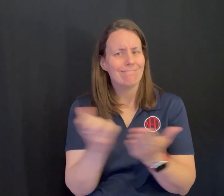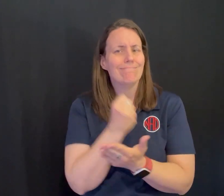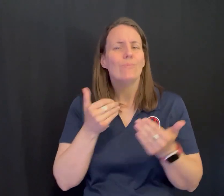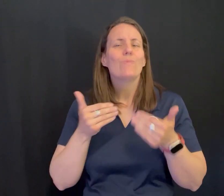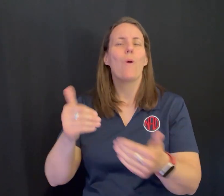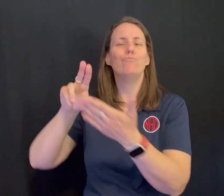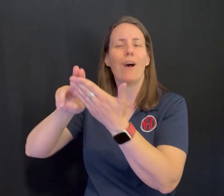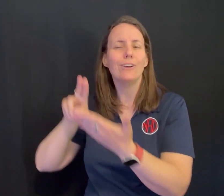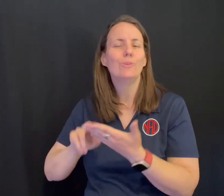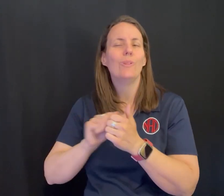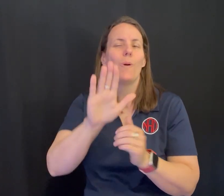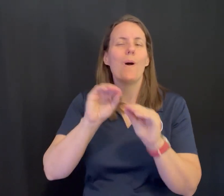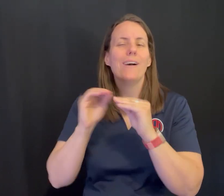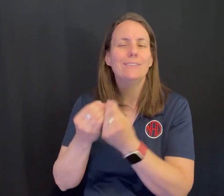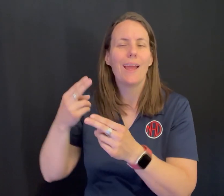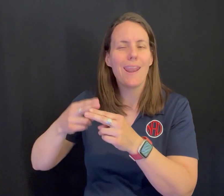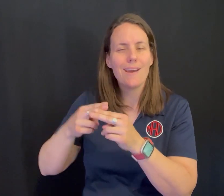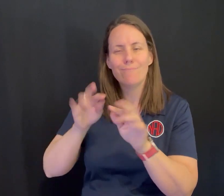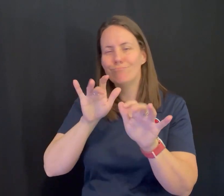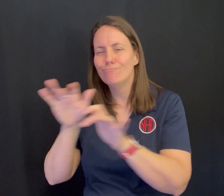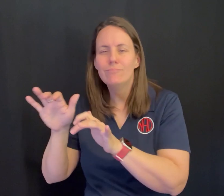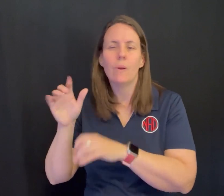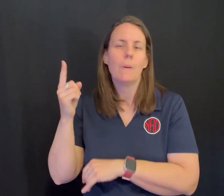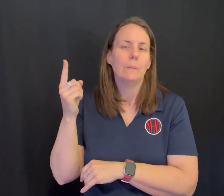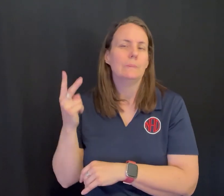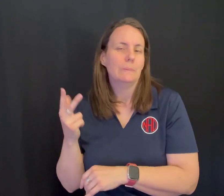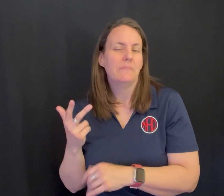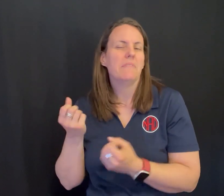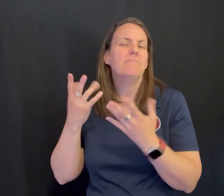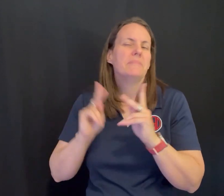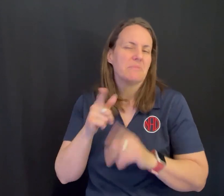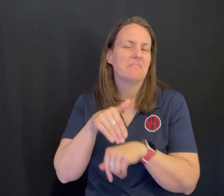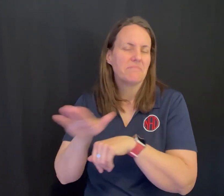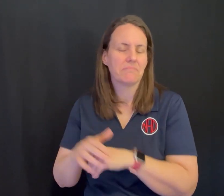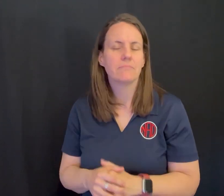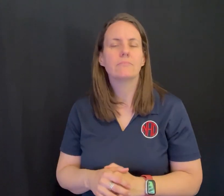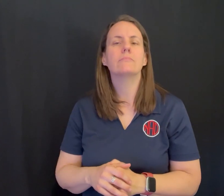Go ahead and register with a 'placeholder' name and